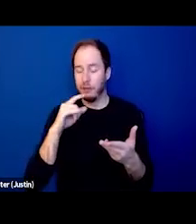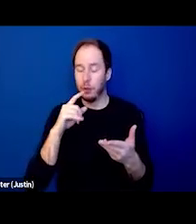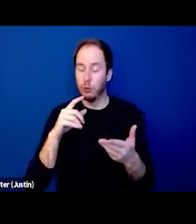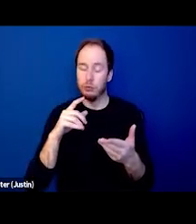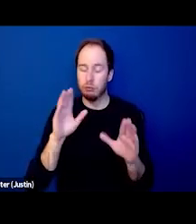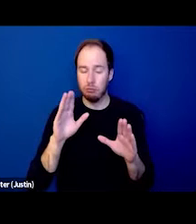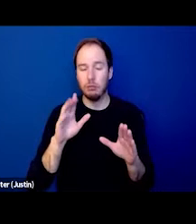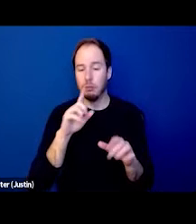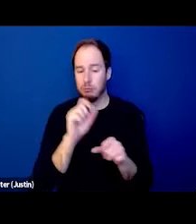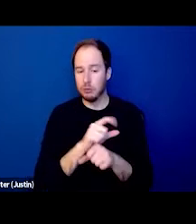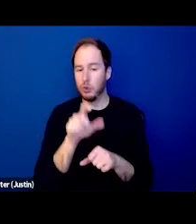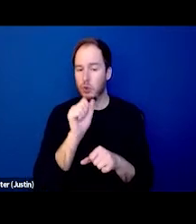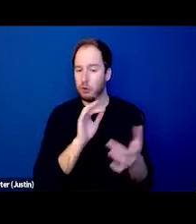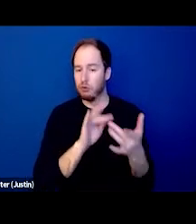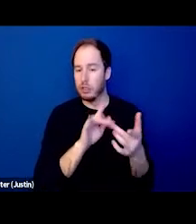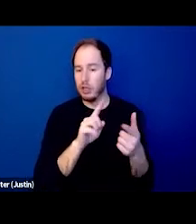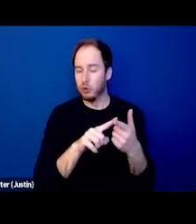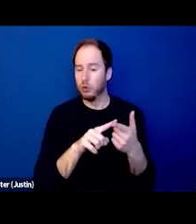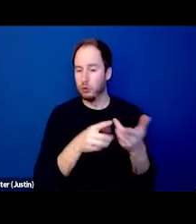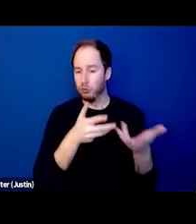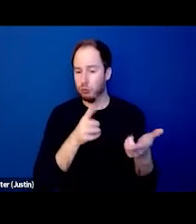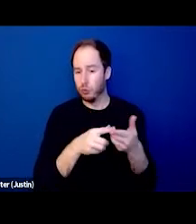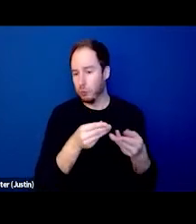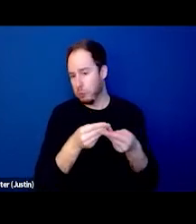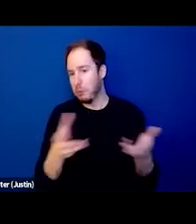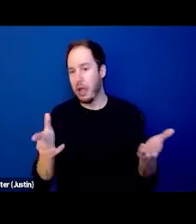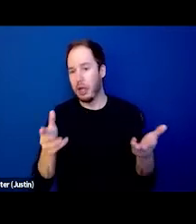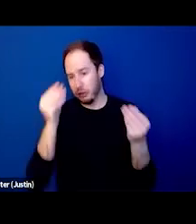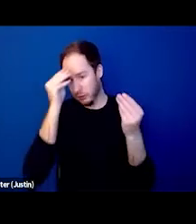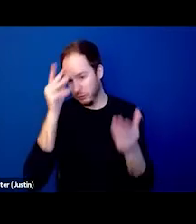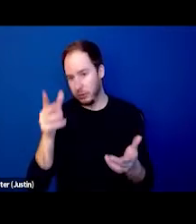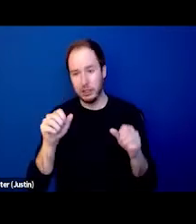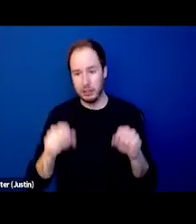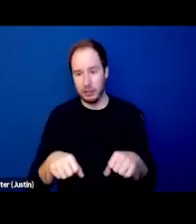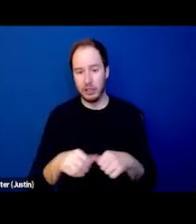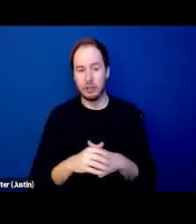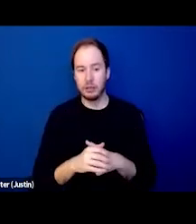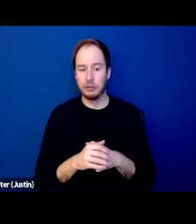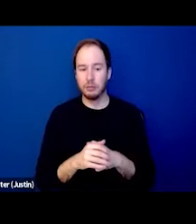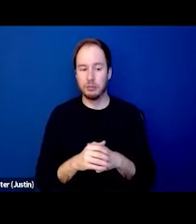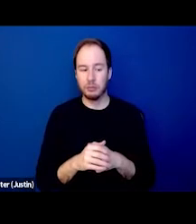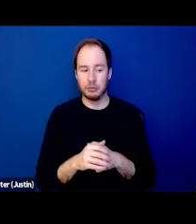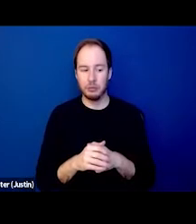and very collaborative in getting information out. They'll also allow community members